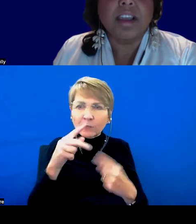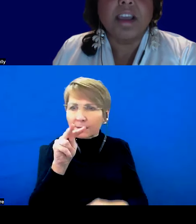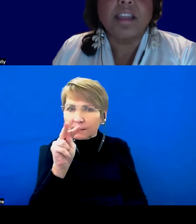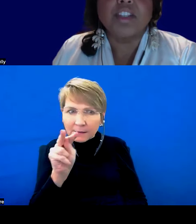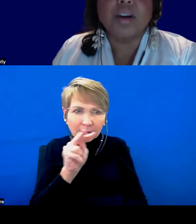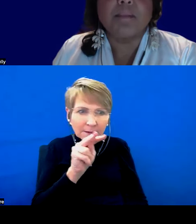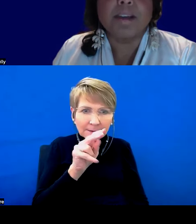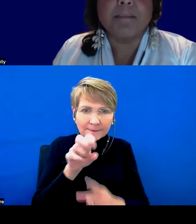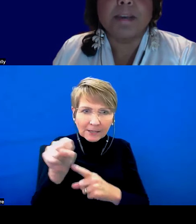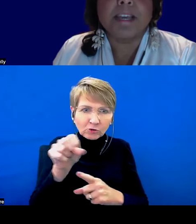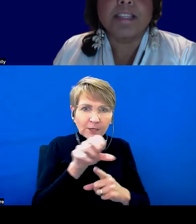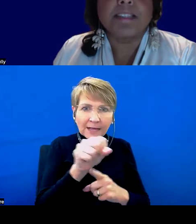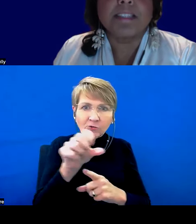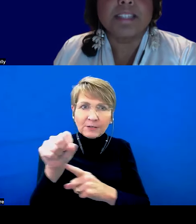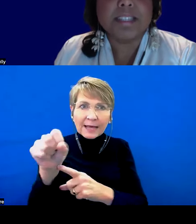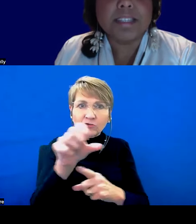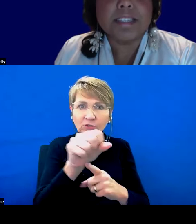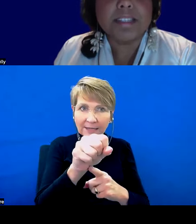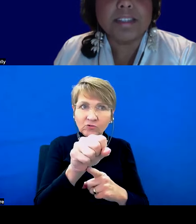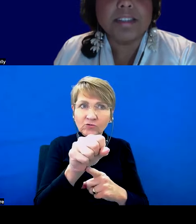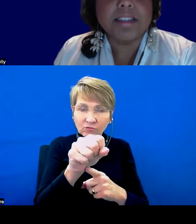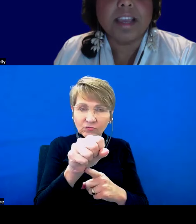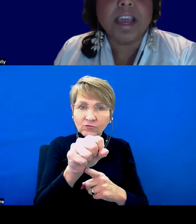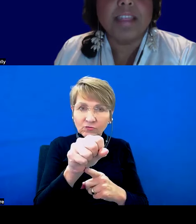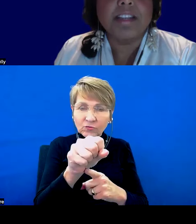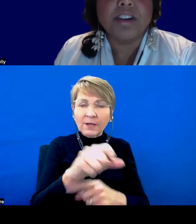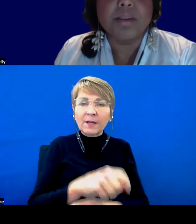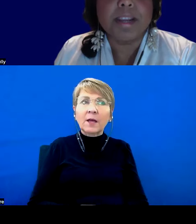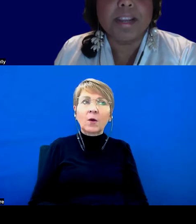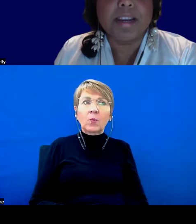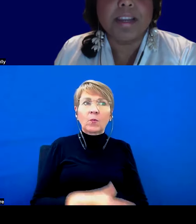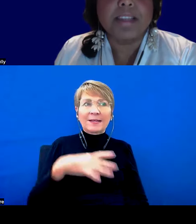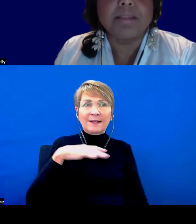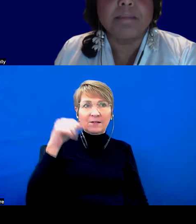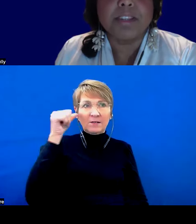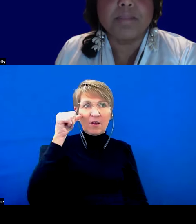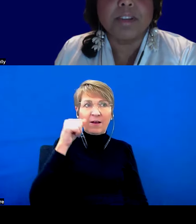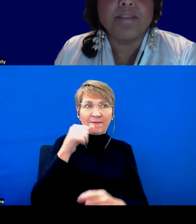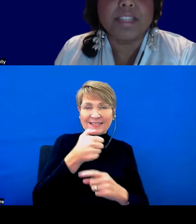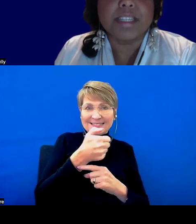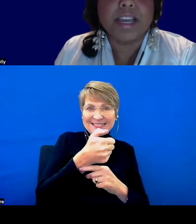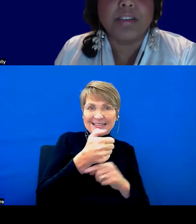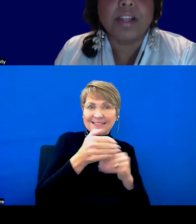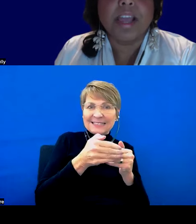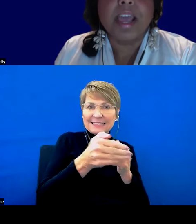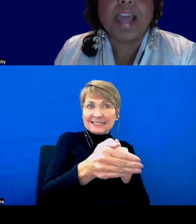and the top number is the testing distance and the denominator is the measurement of detail and